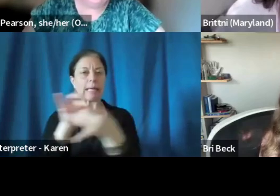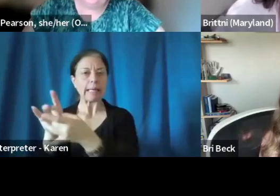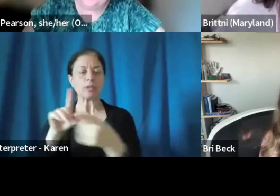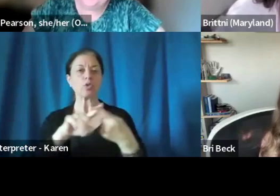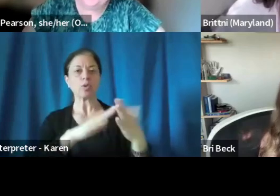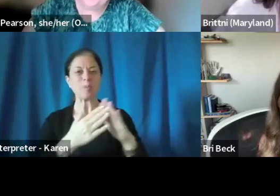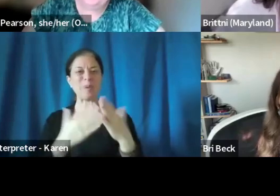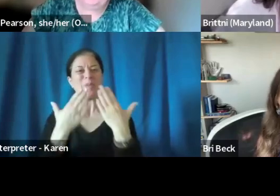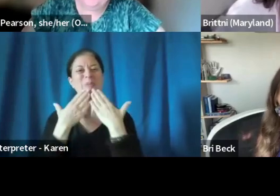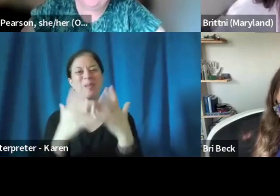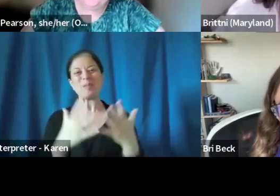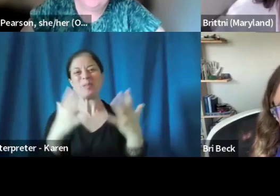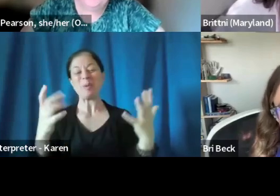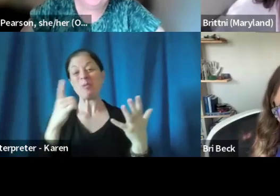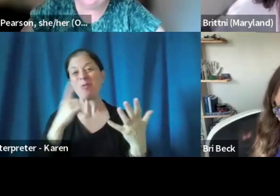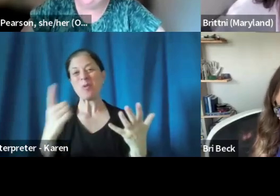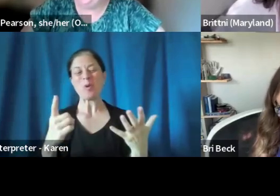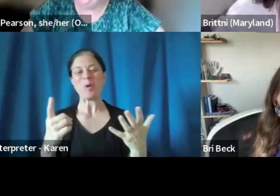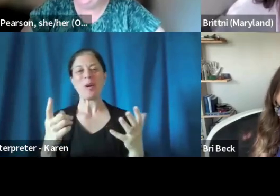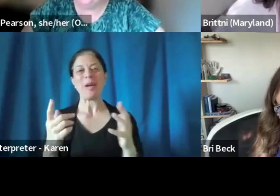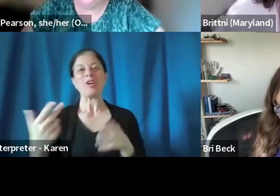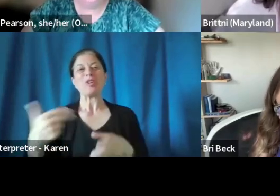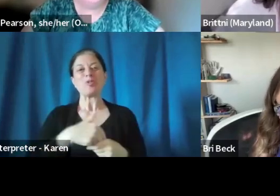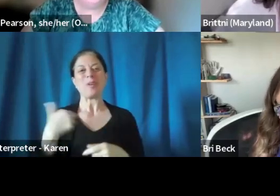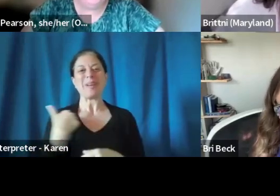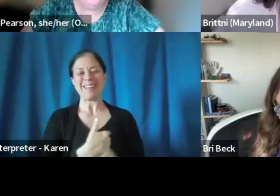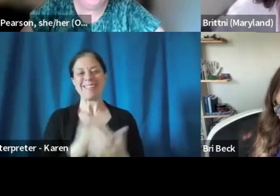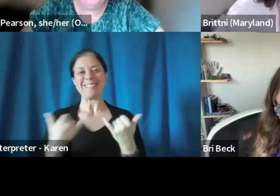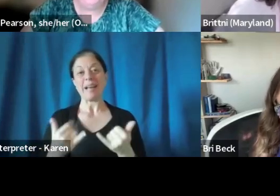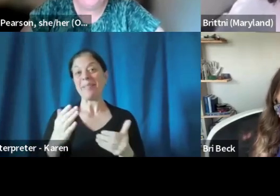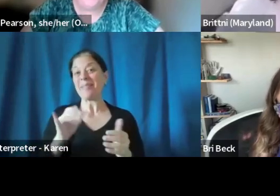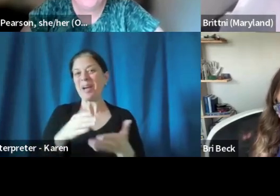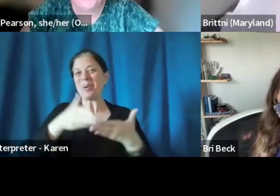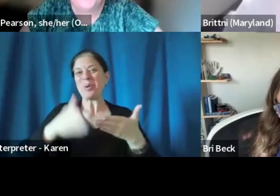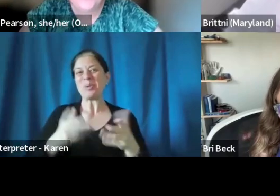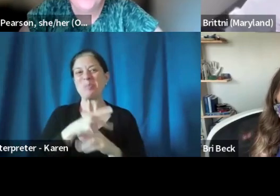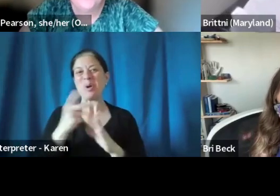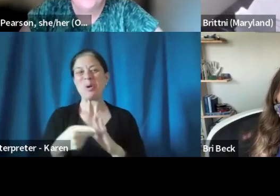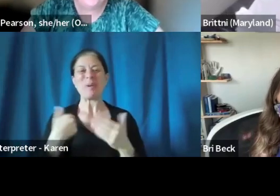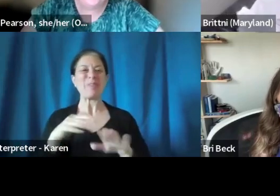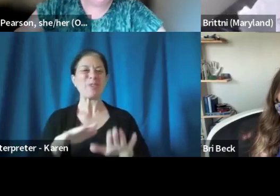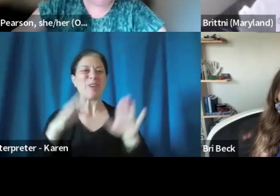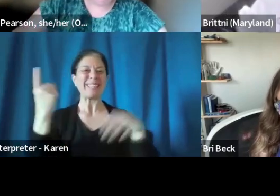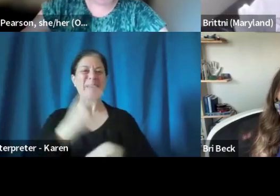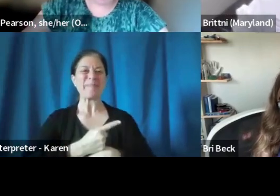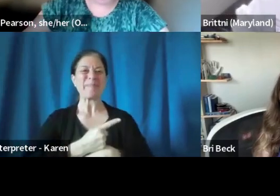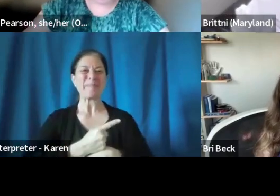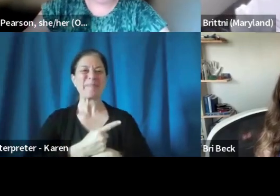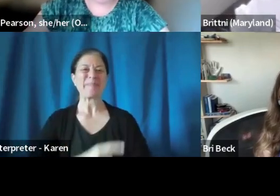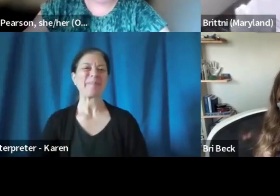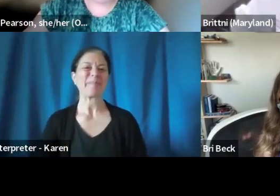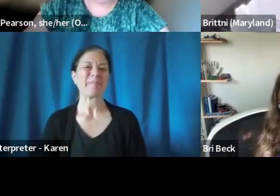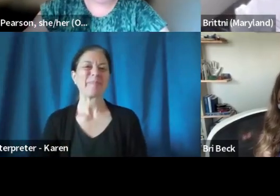blue something will tip." So just a reminder to stay connected in community and thank you so much for being with us today and this concludes our program.